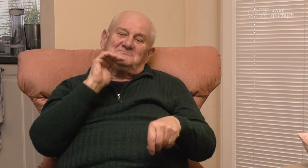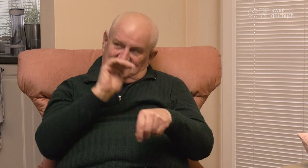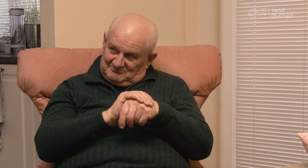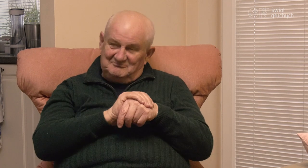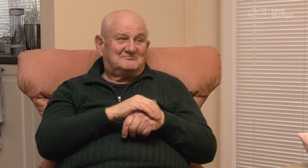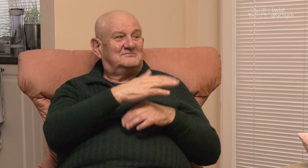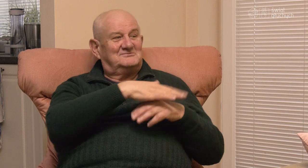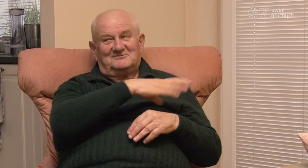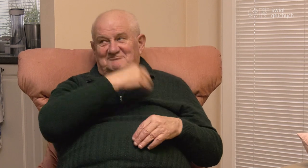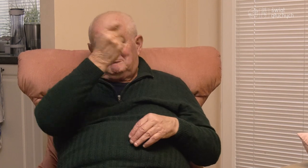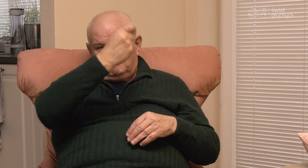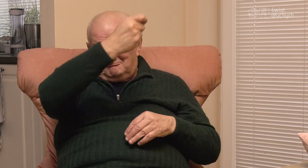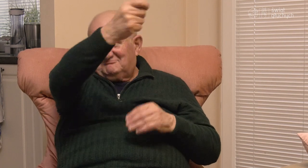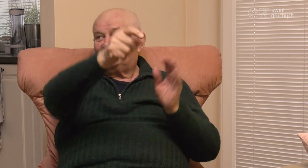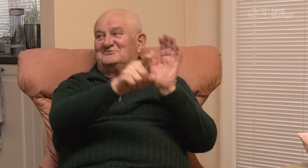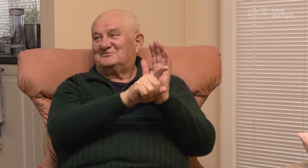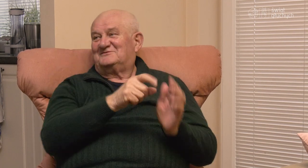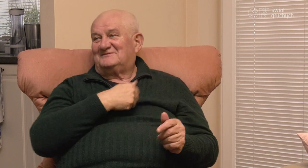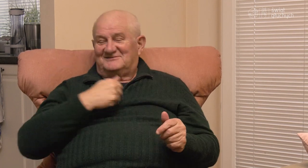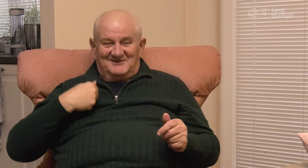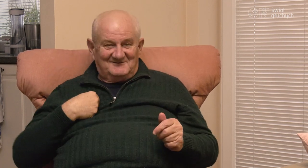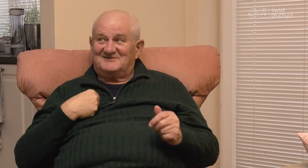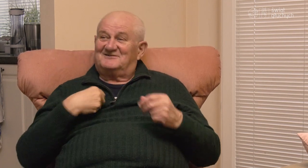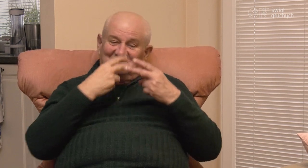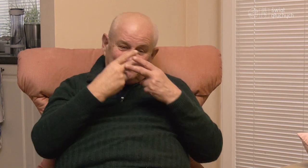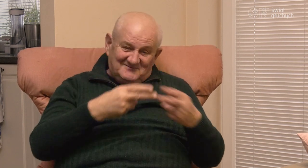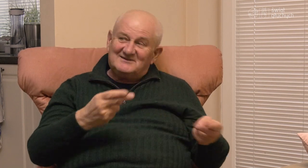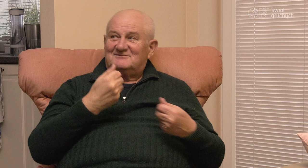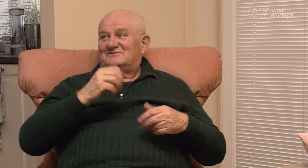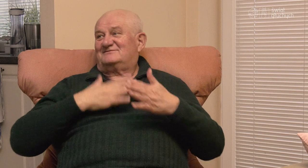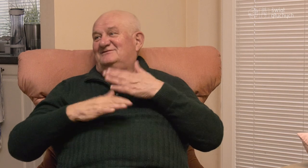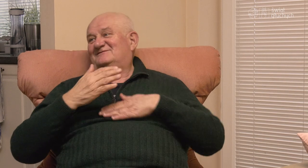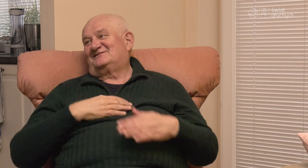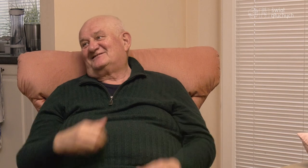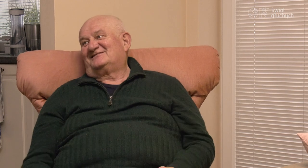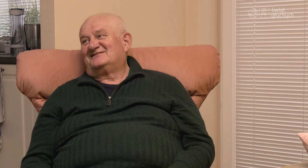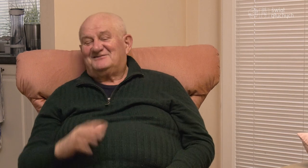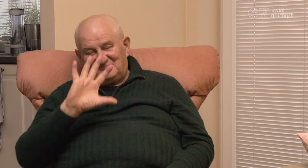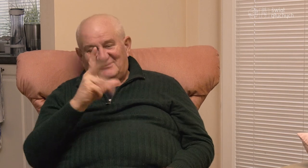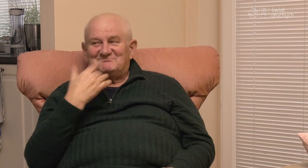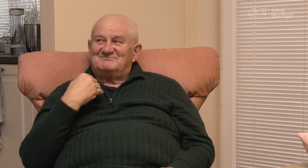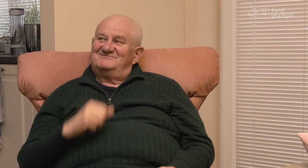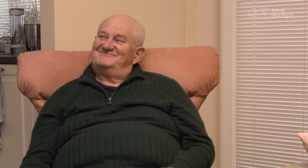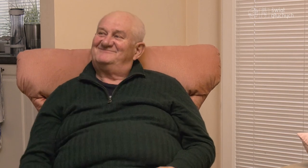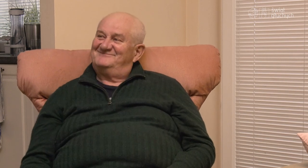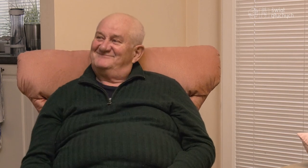We agreed and with my wife went to Warsaw, to visit them. He was pretty.